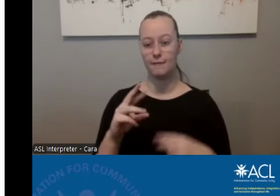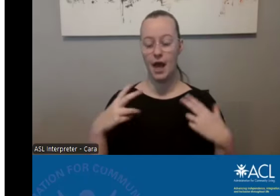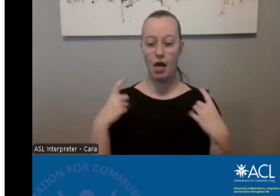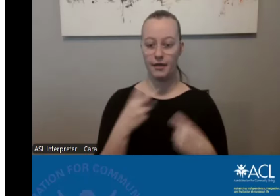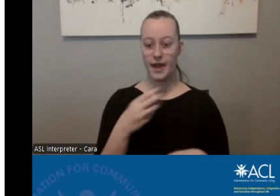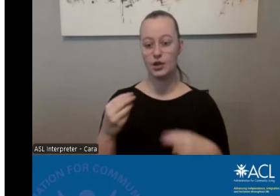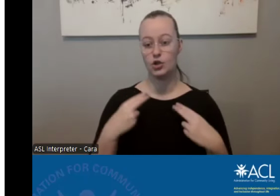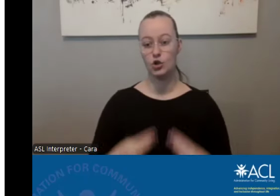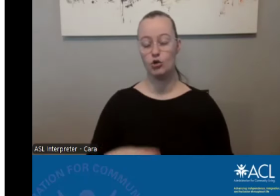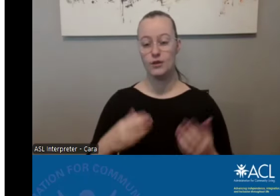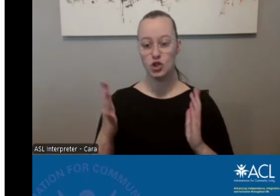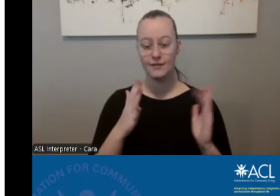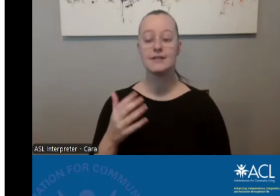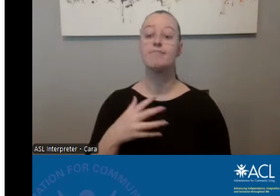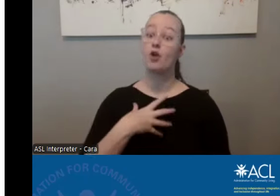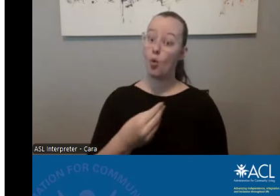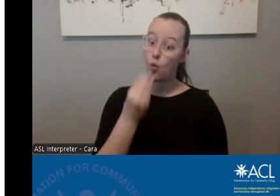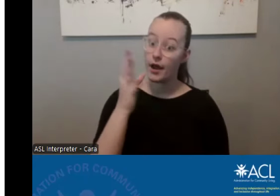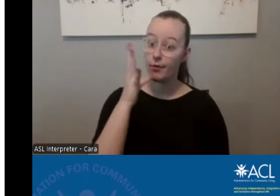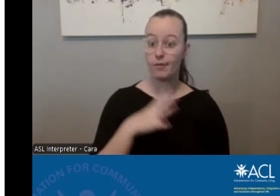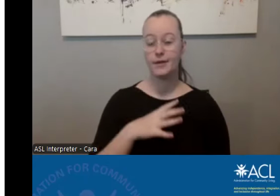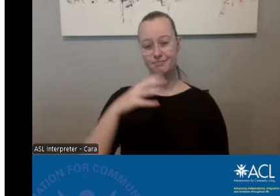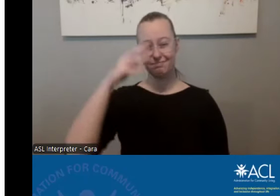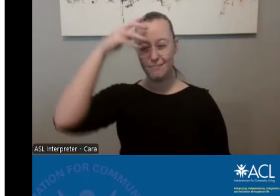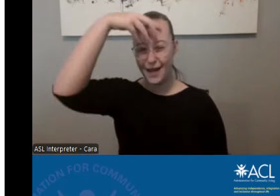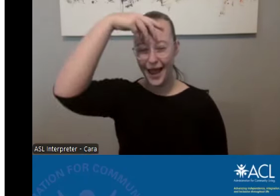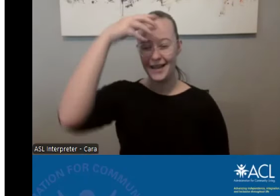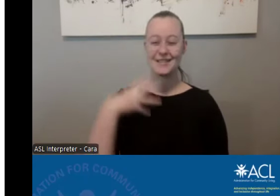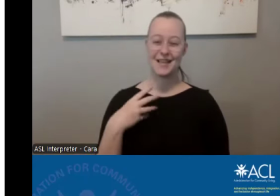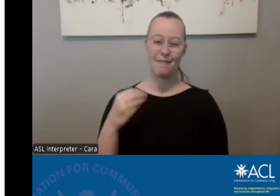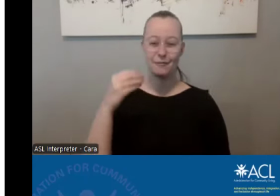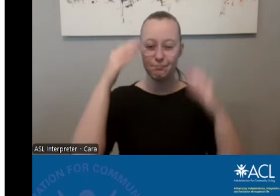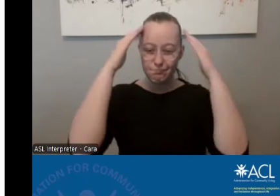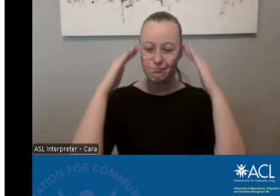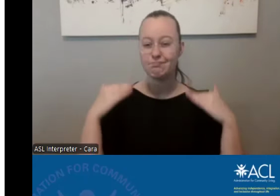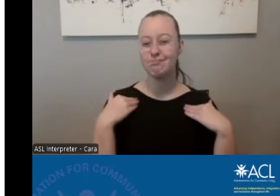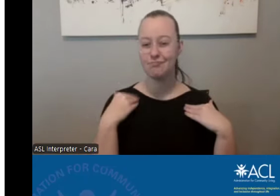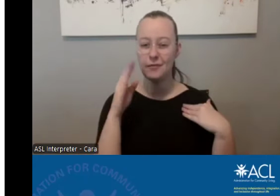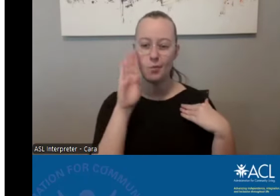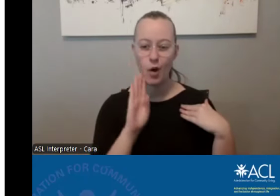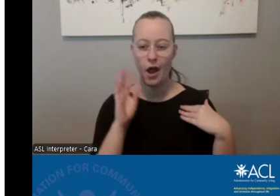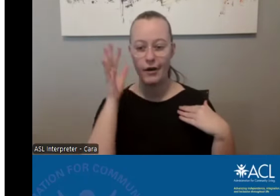shoulder length hair with bangs. I am wearing a black top and a blue blazer.